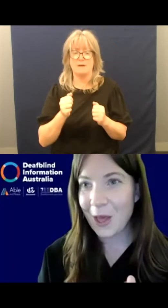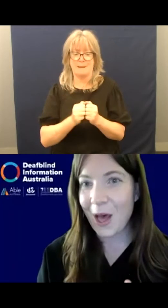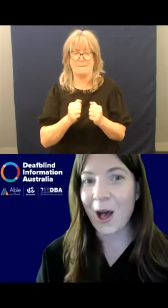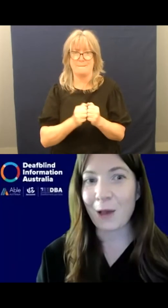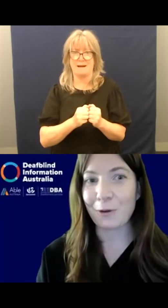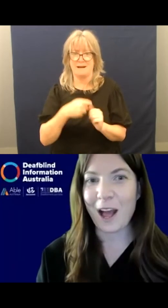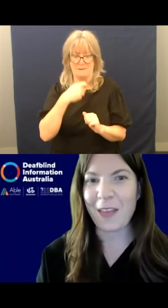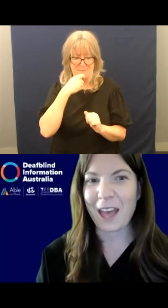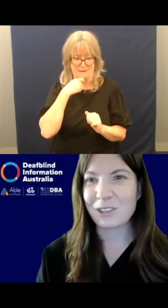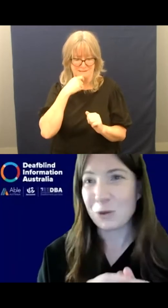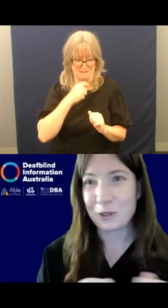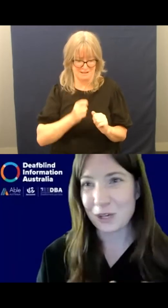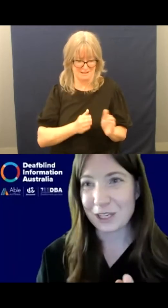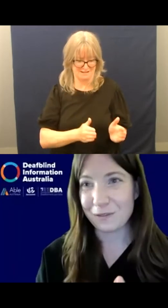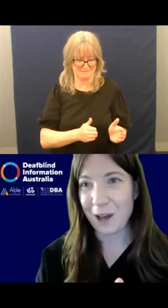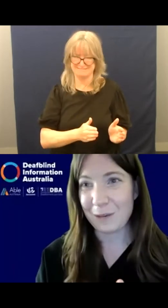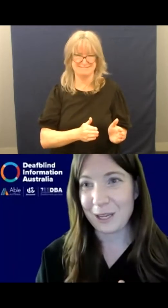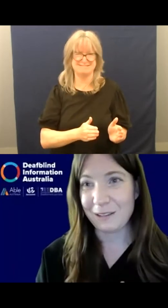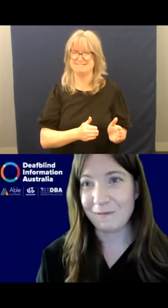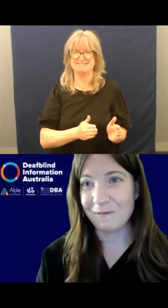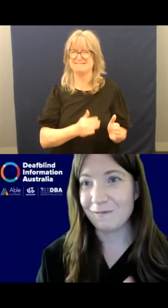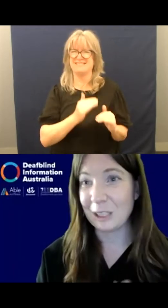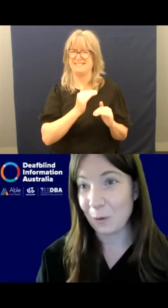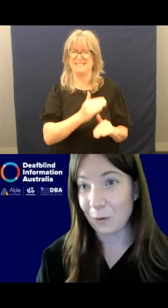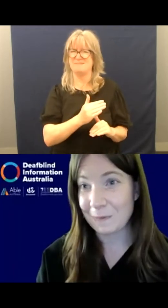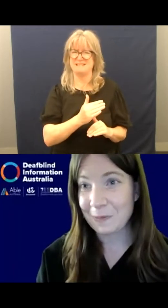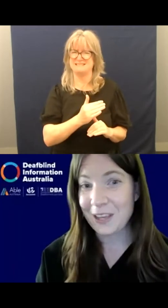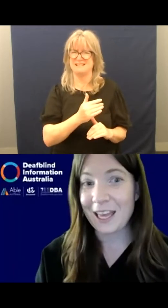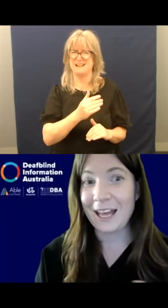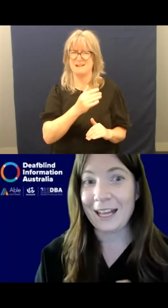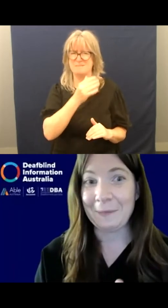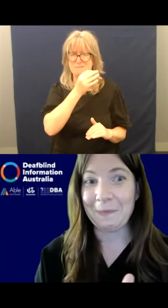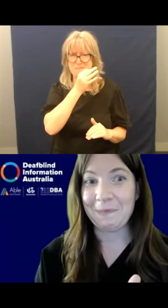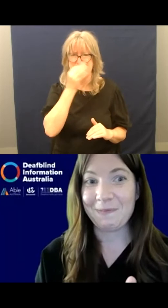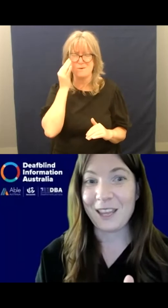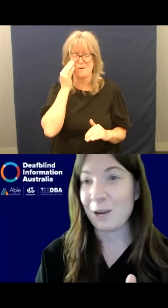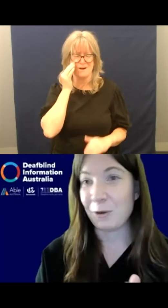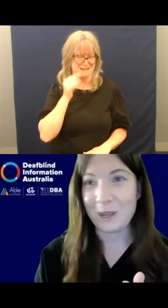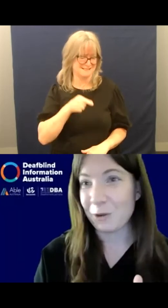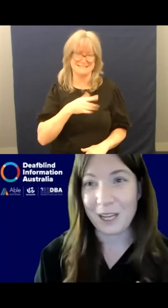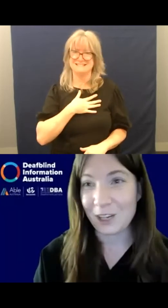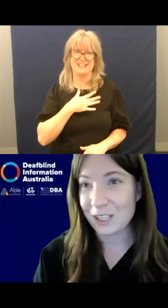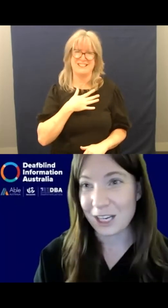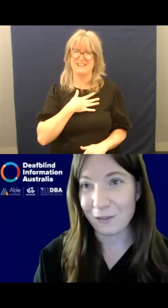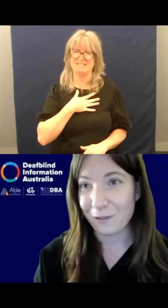I would find that too restrictive, I'd be really bored, it wouldn't be interesting enough for me.